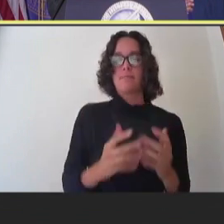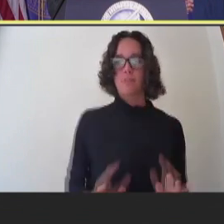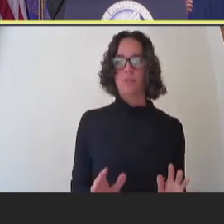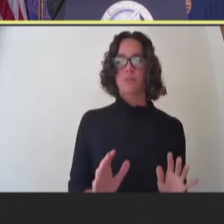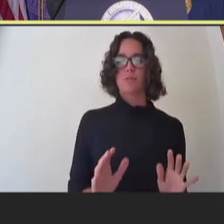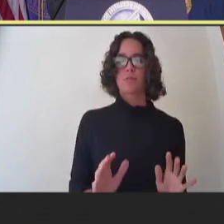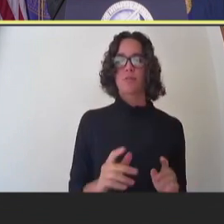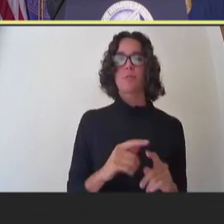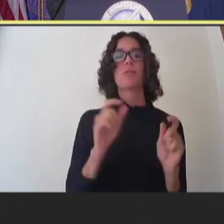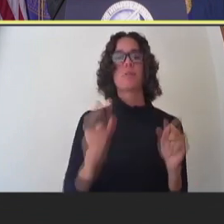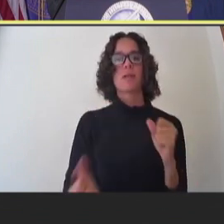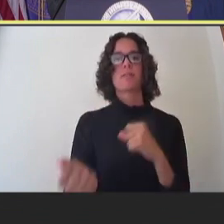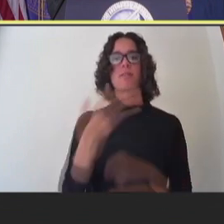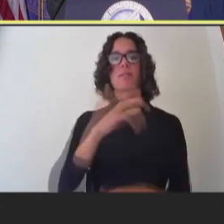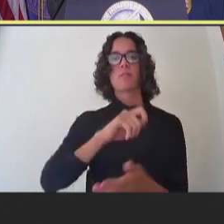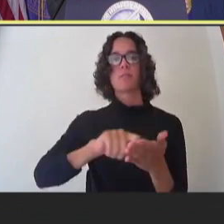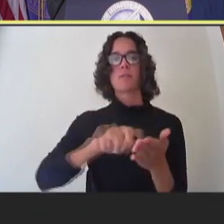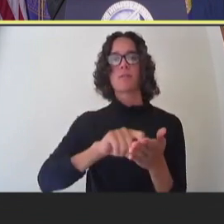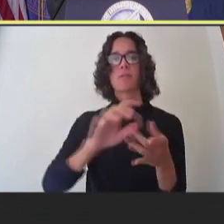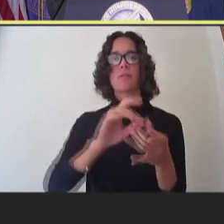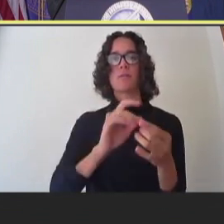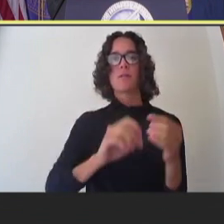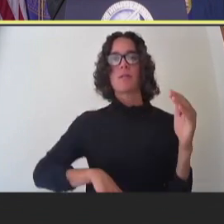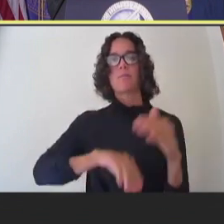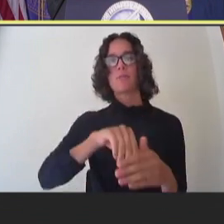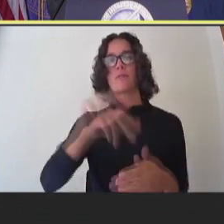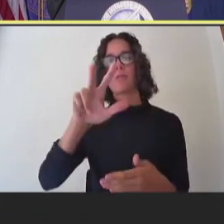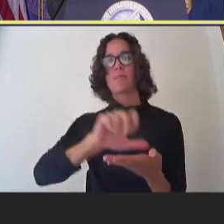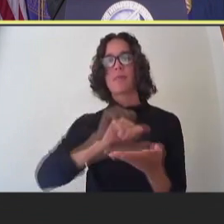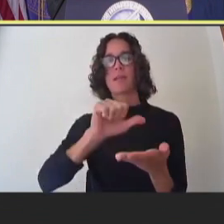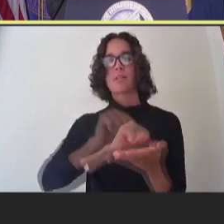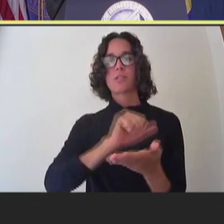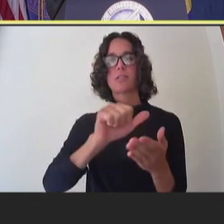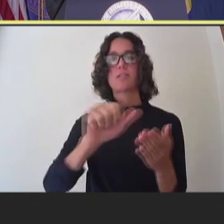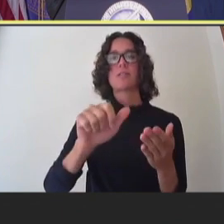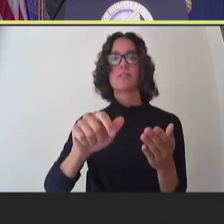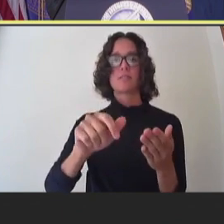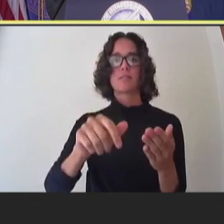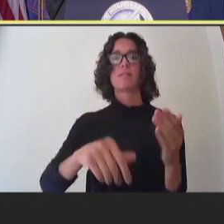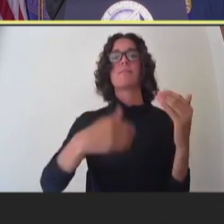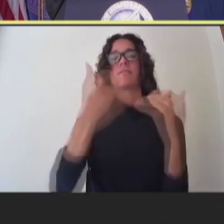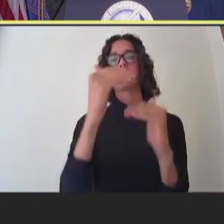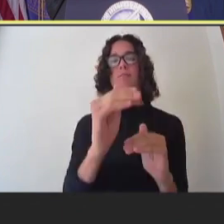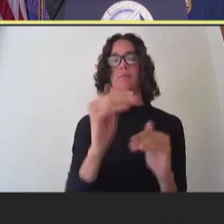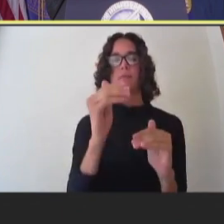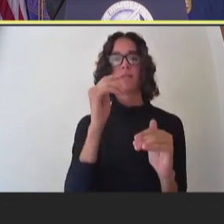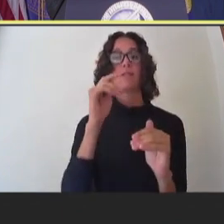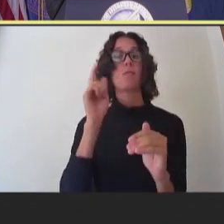written comment up to three pages in length at -- excuse me, at link to nvac@hhs.gov.